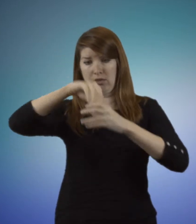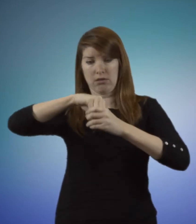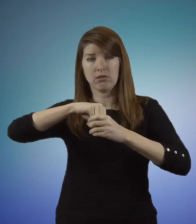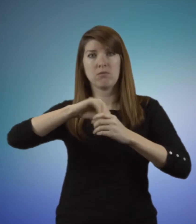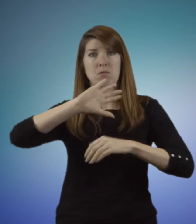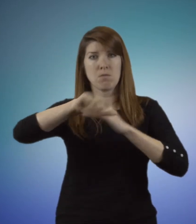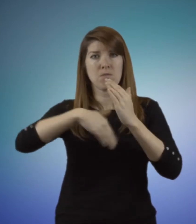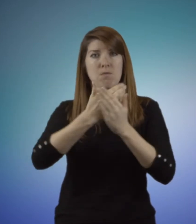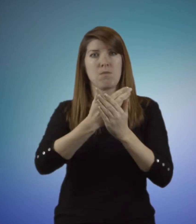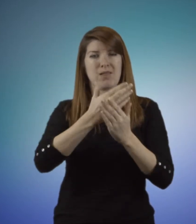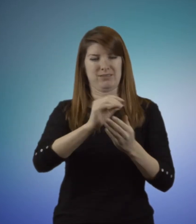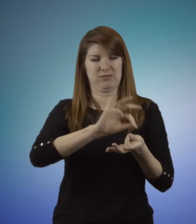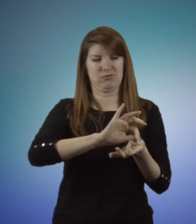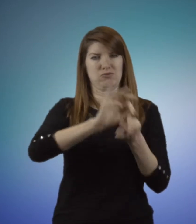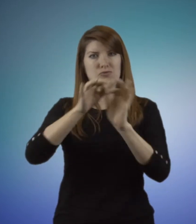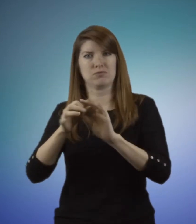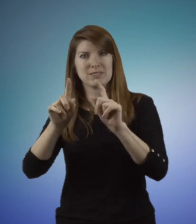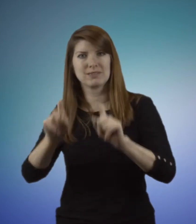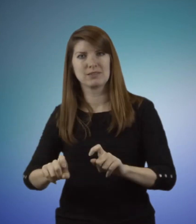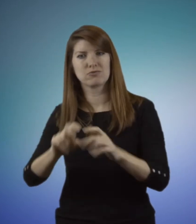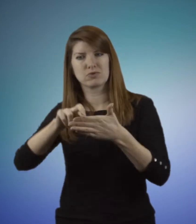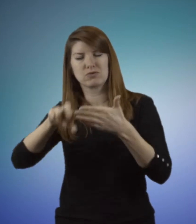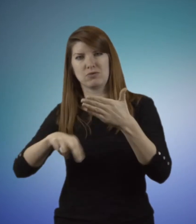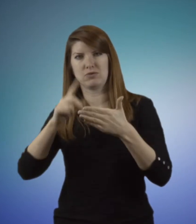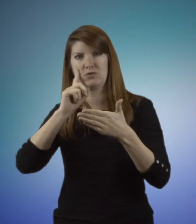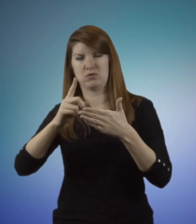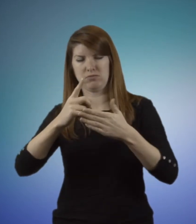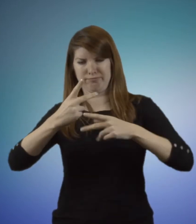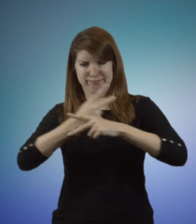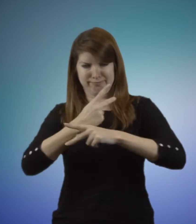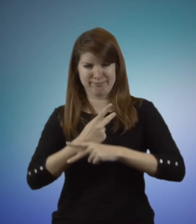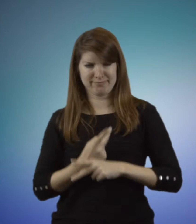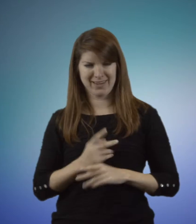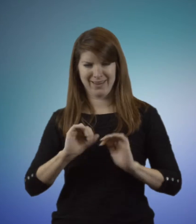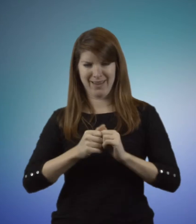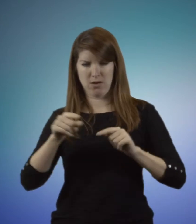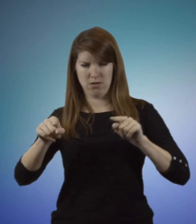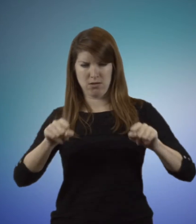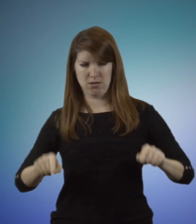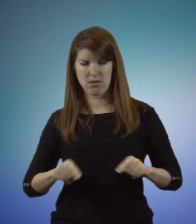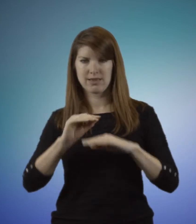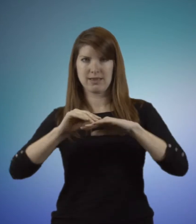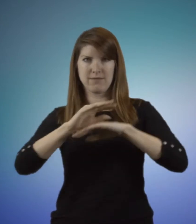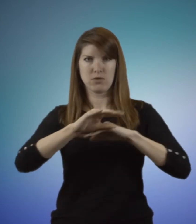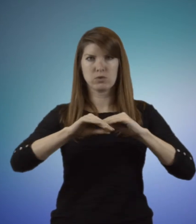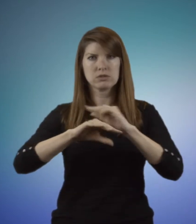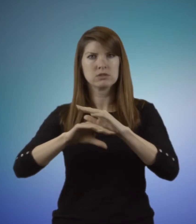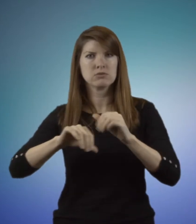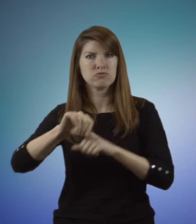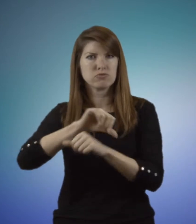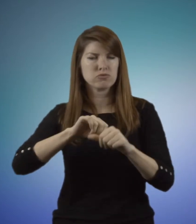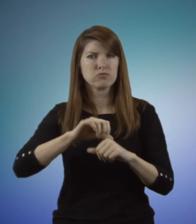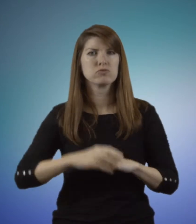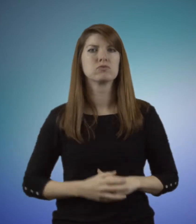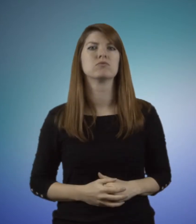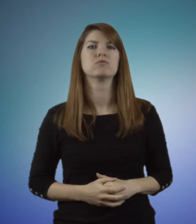So, we want to make sure we're able to interpret all of the test results to be able to, sort of, sort out the influence of each of those other areas.